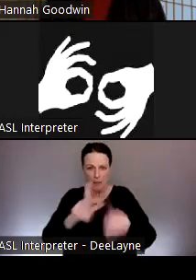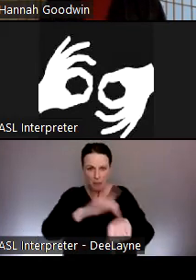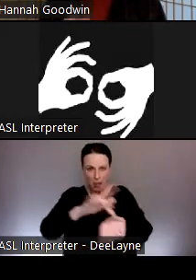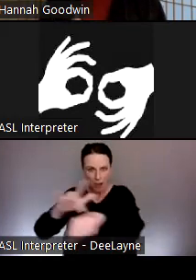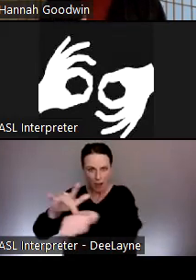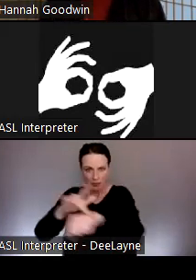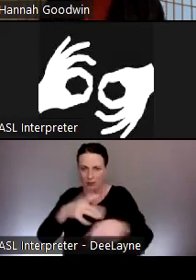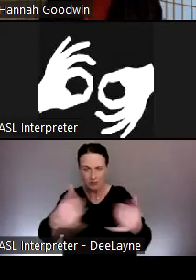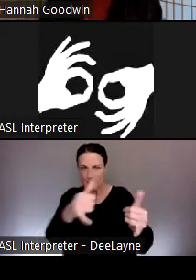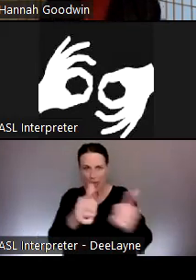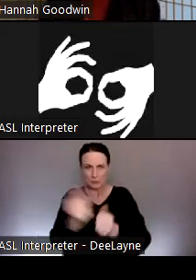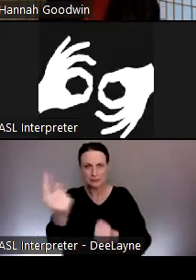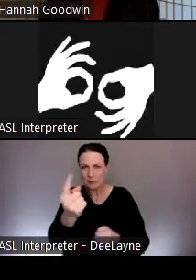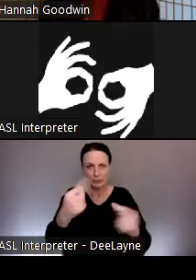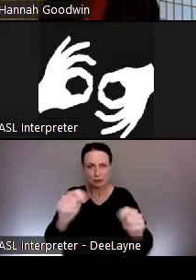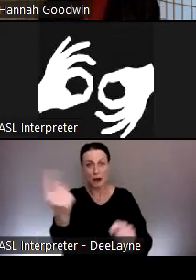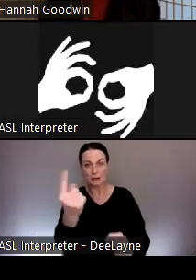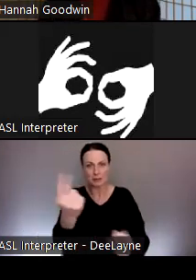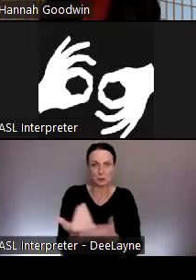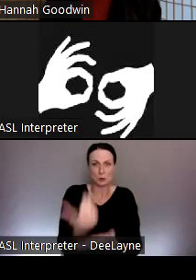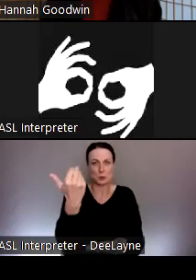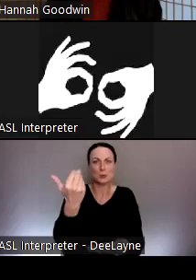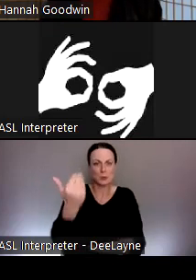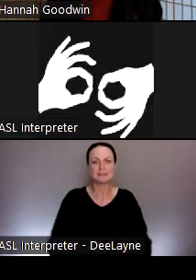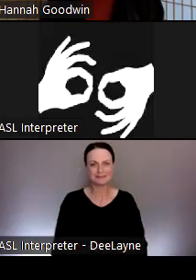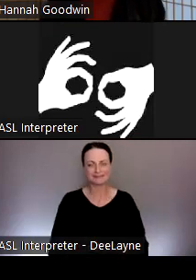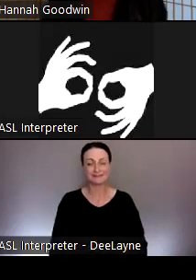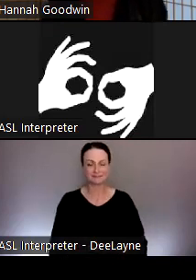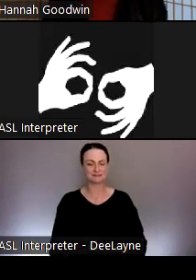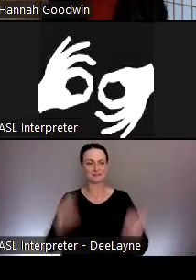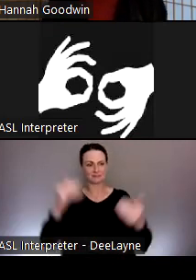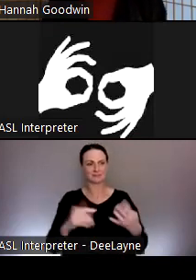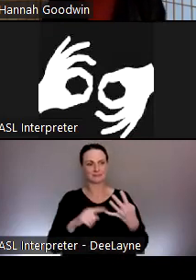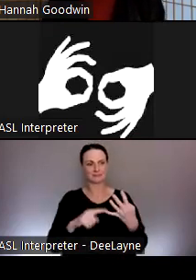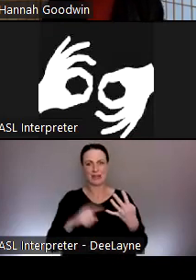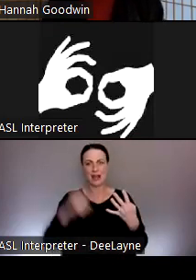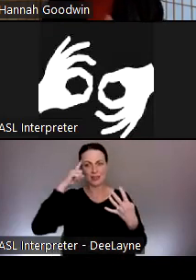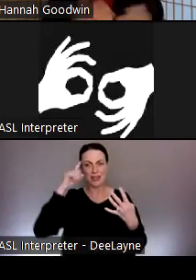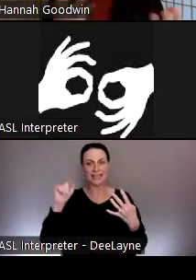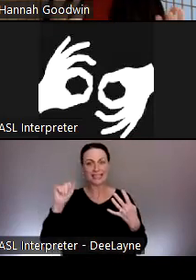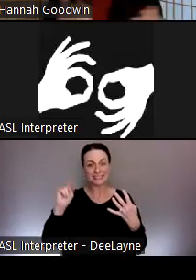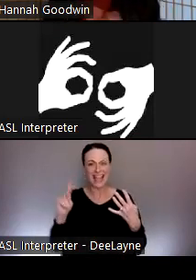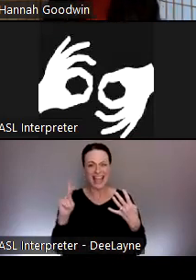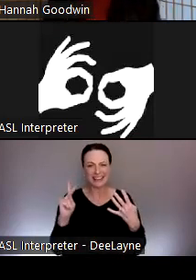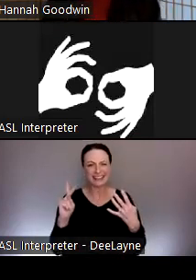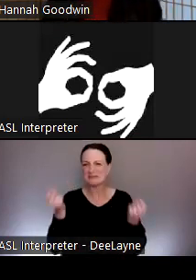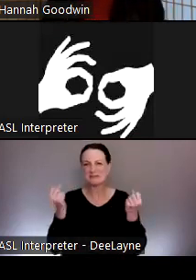with something and try something new. Think tank could be, there's so many things this could fall into.